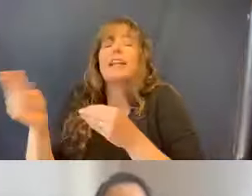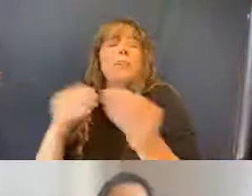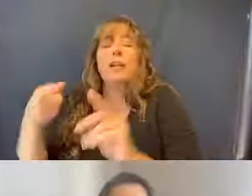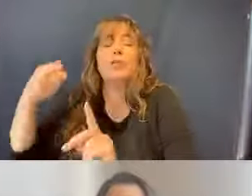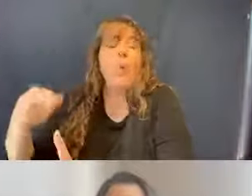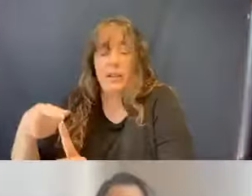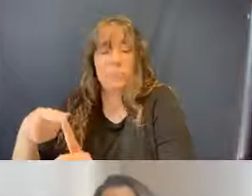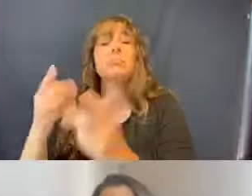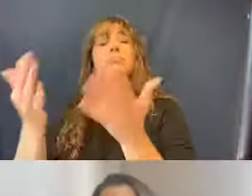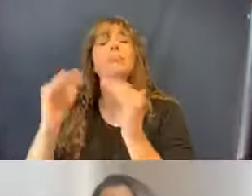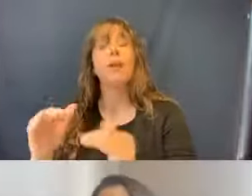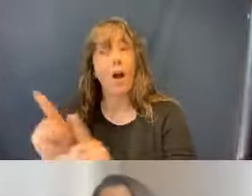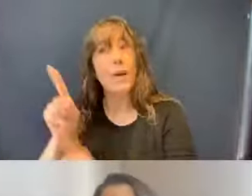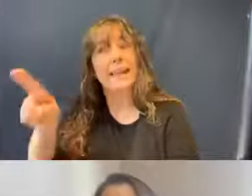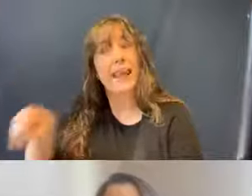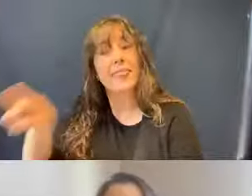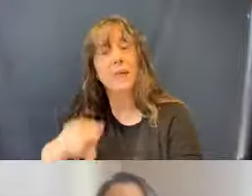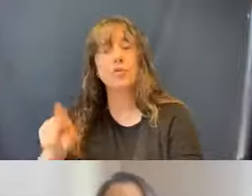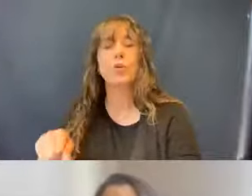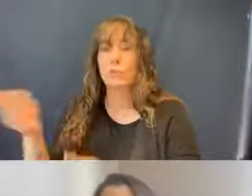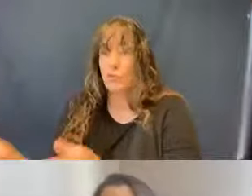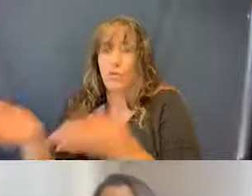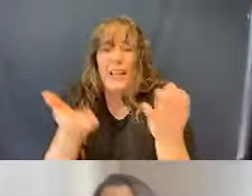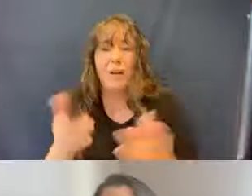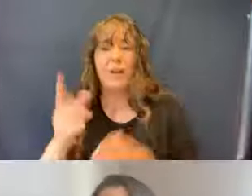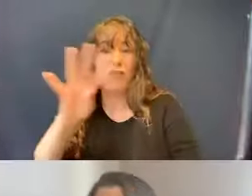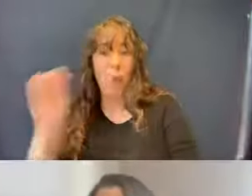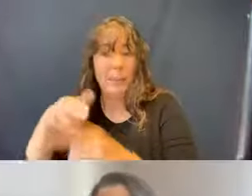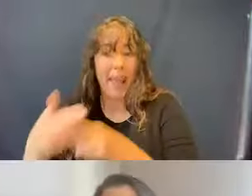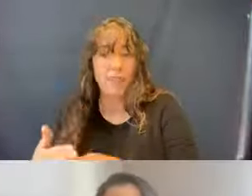I need them to be able to transport 40 pounds frequently throughout the day. How they do